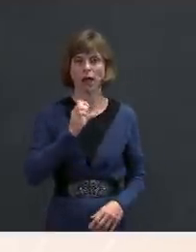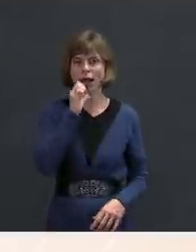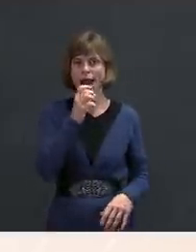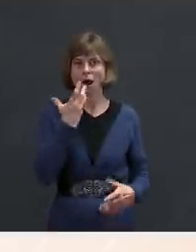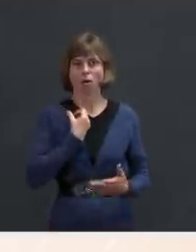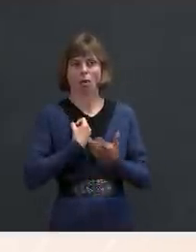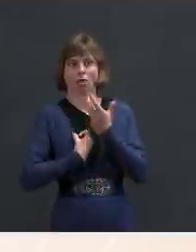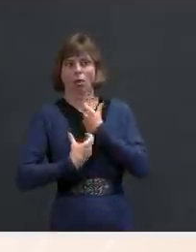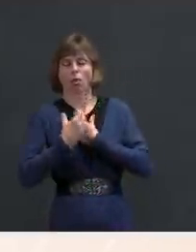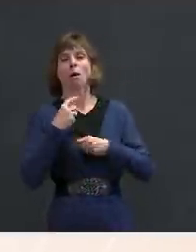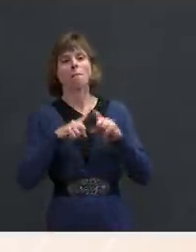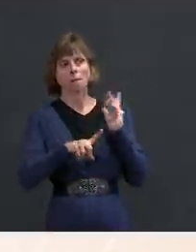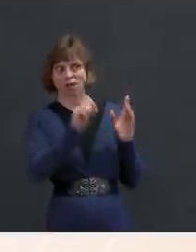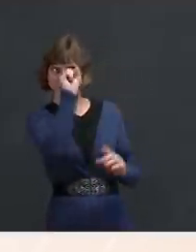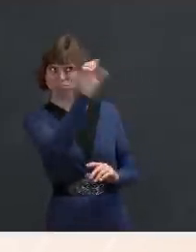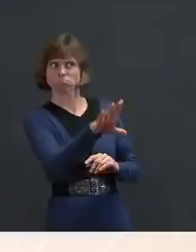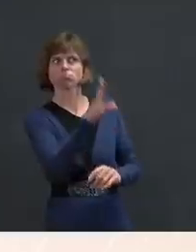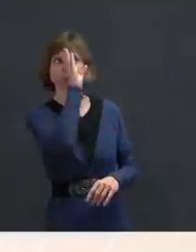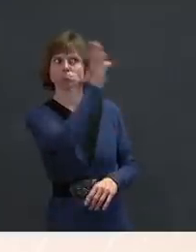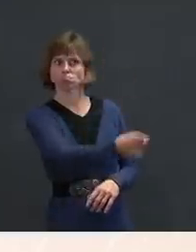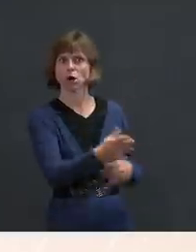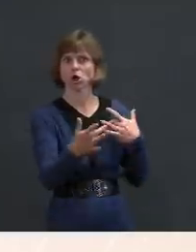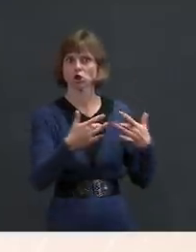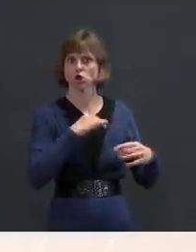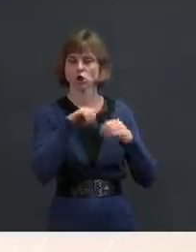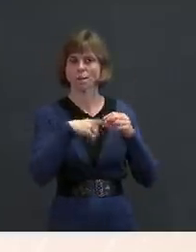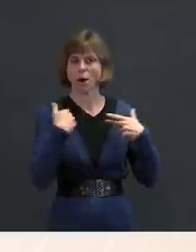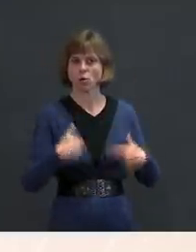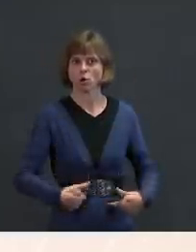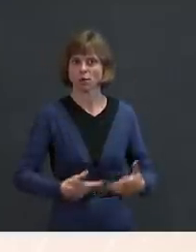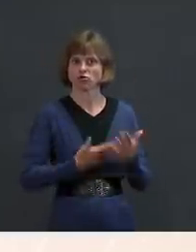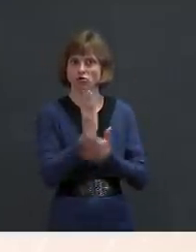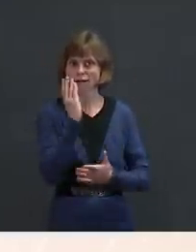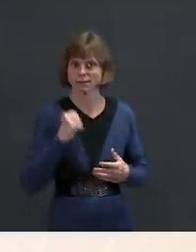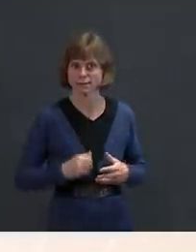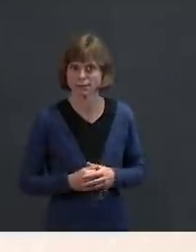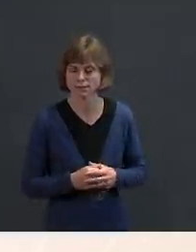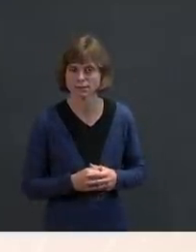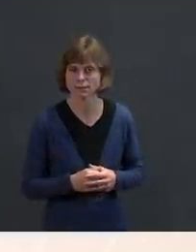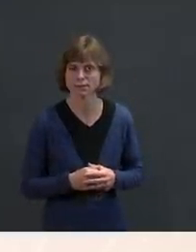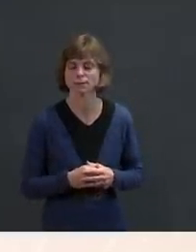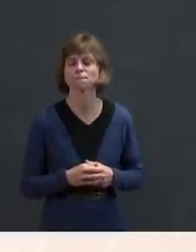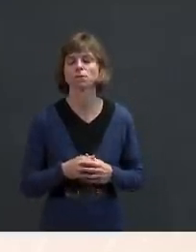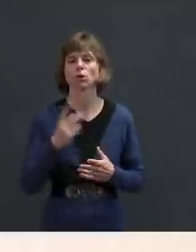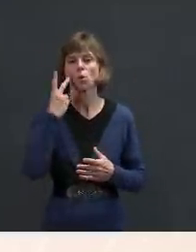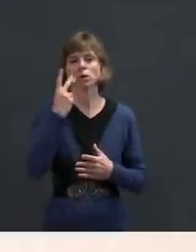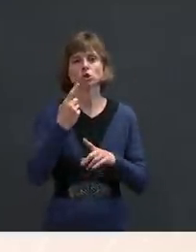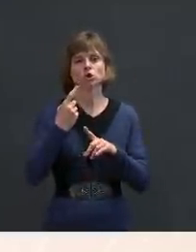about human rights abuses. We did see last month that Saudi Arabia did release two dual national prisoners